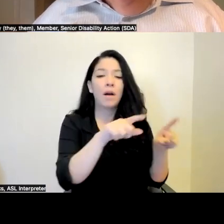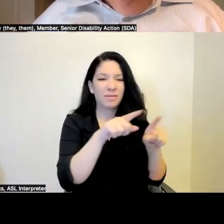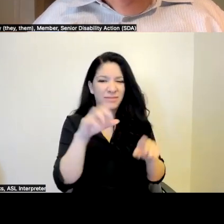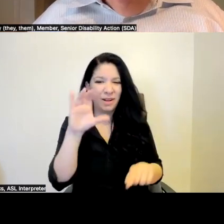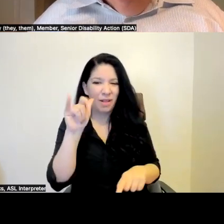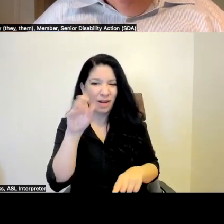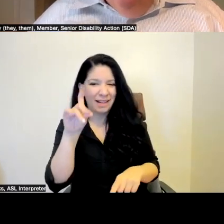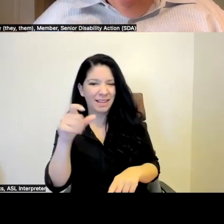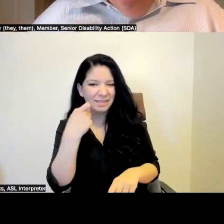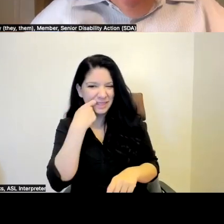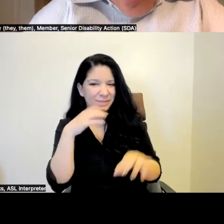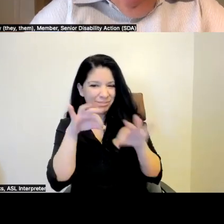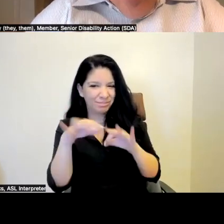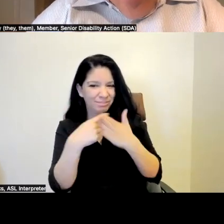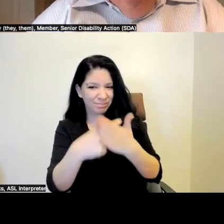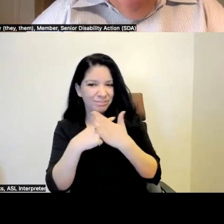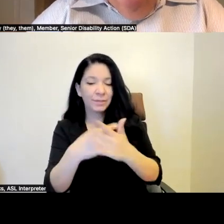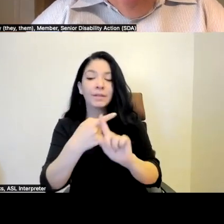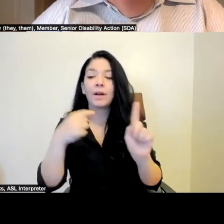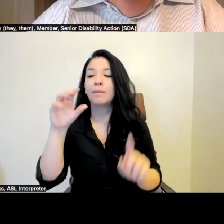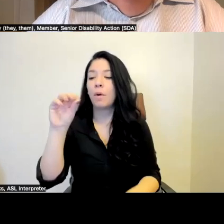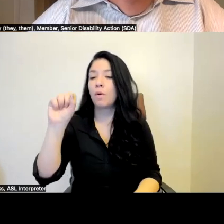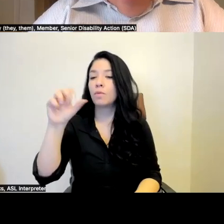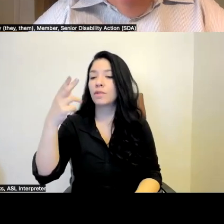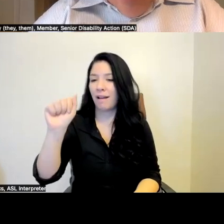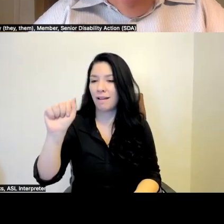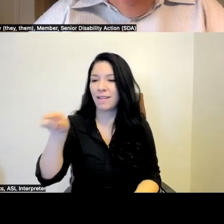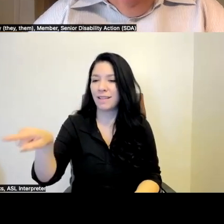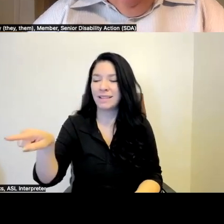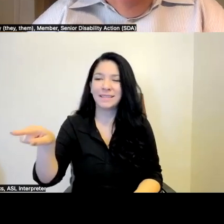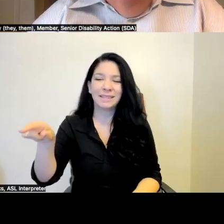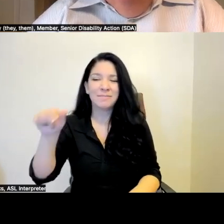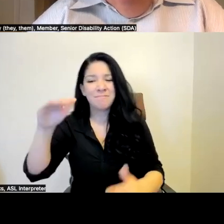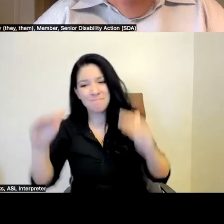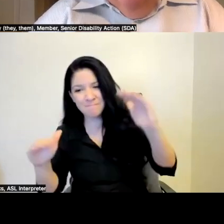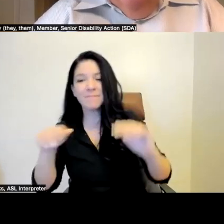under the OSHA standards. N-95 will definitely provide you a higher level of protection.